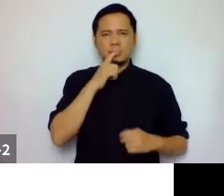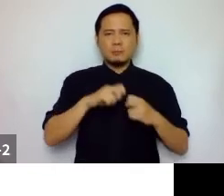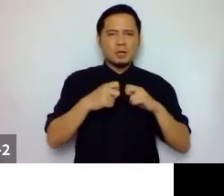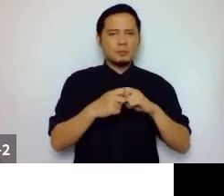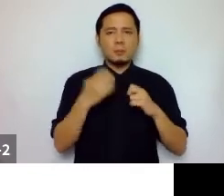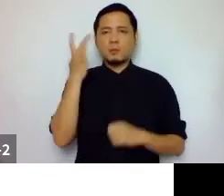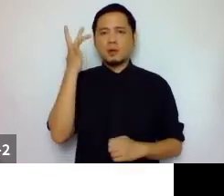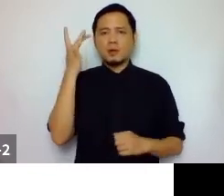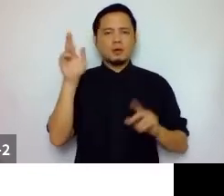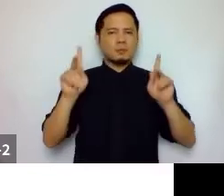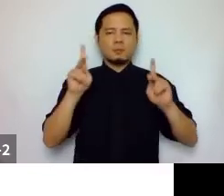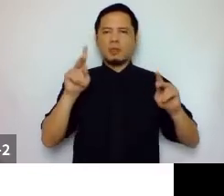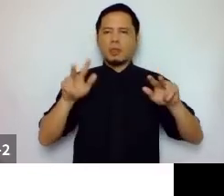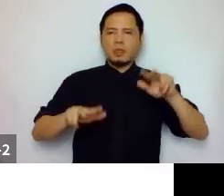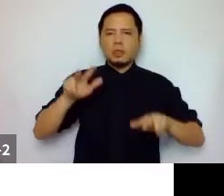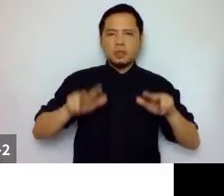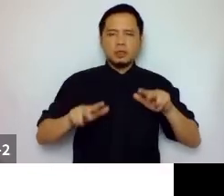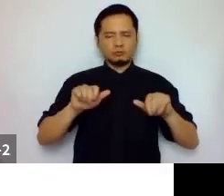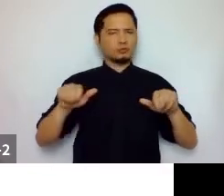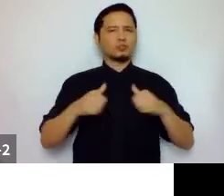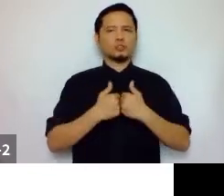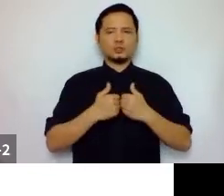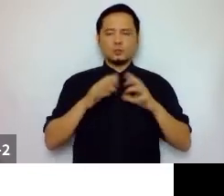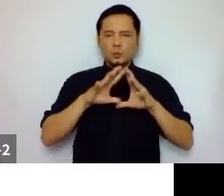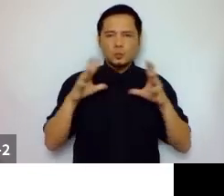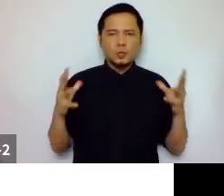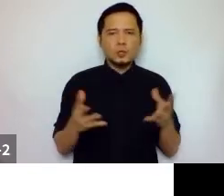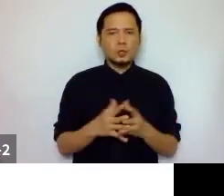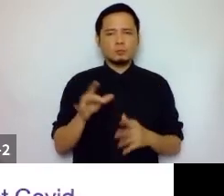So it’s important that we’re able to send the right message.